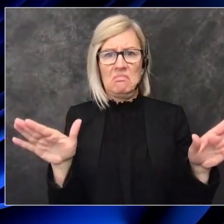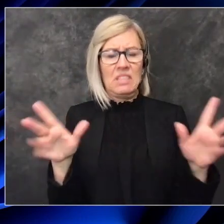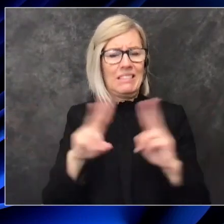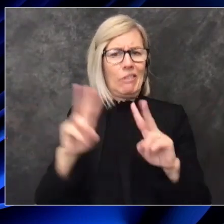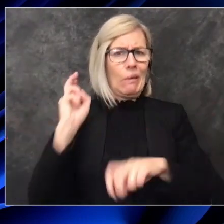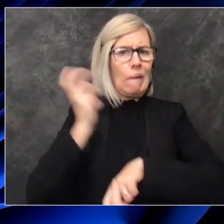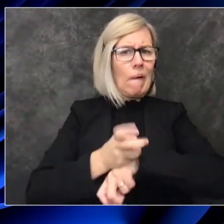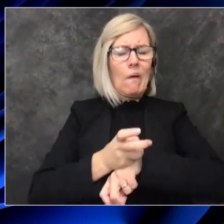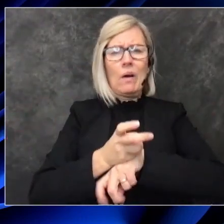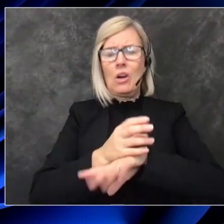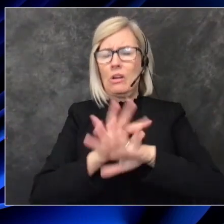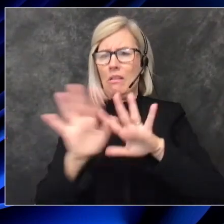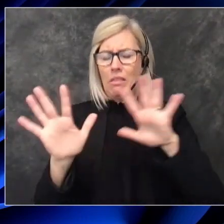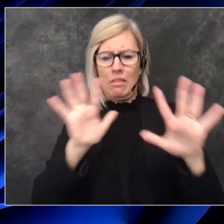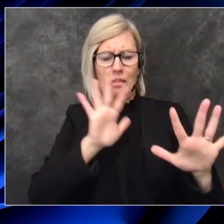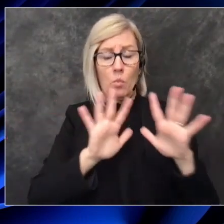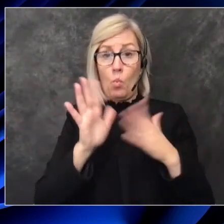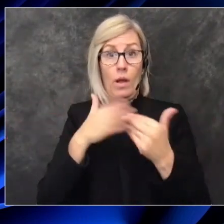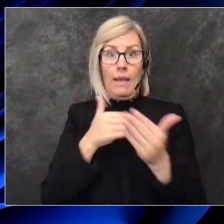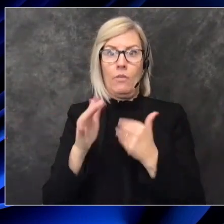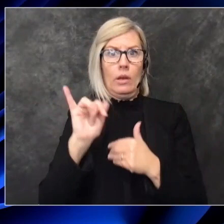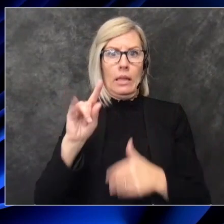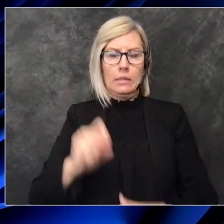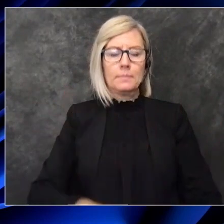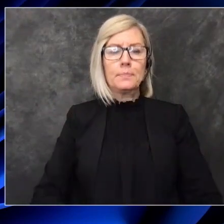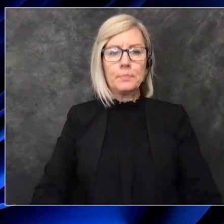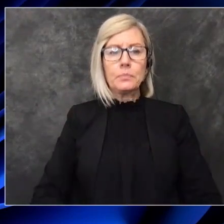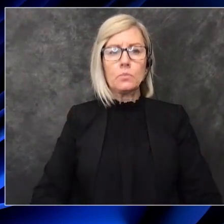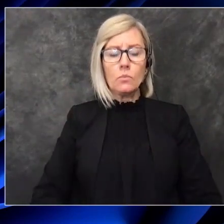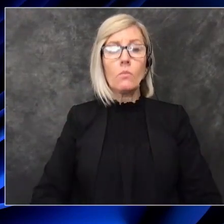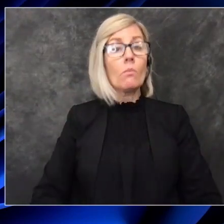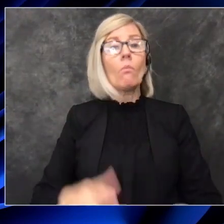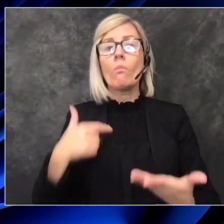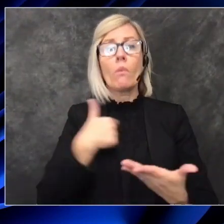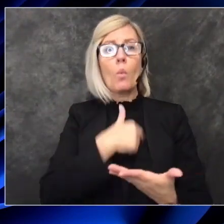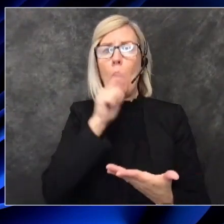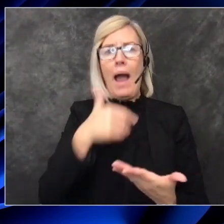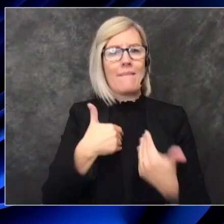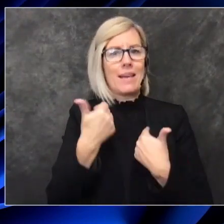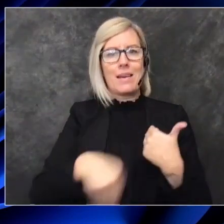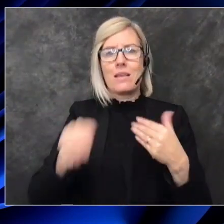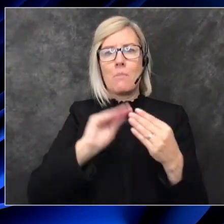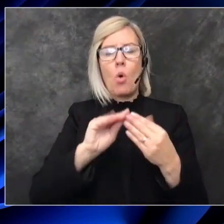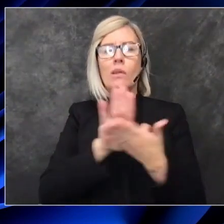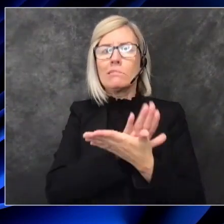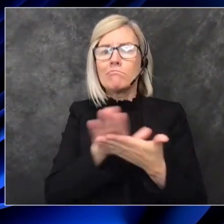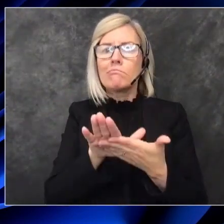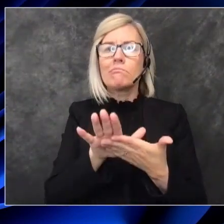discern whatever it is. And we don't have that anymore. It's just a nice aesthetically